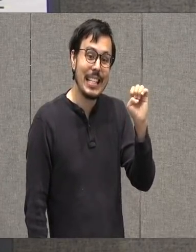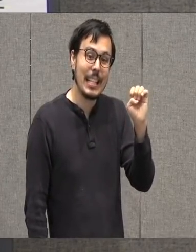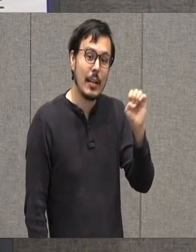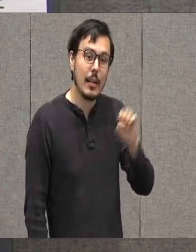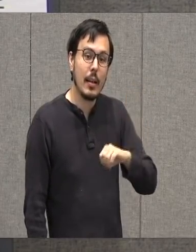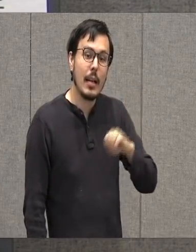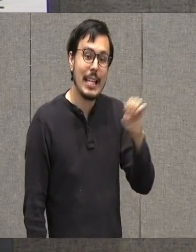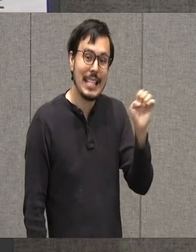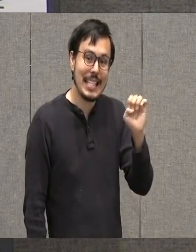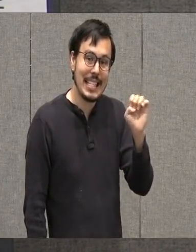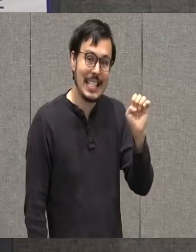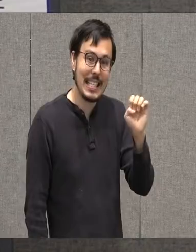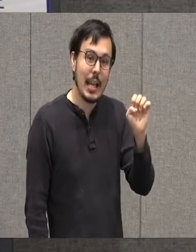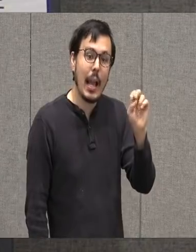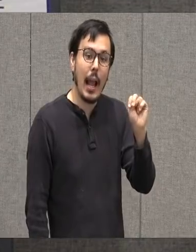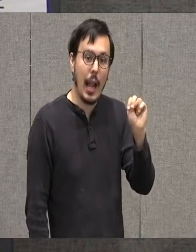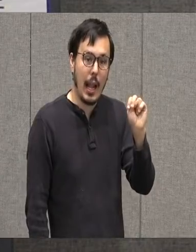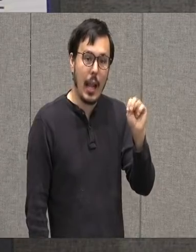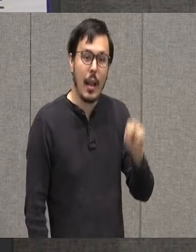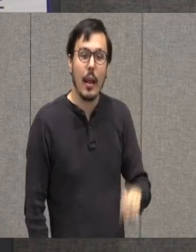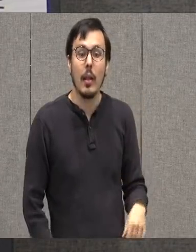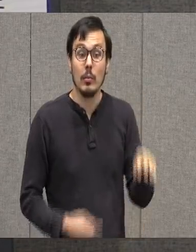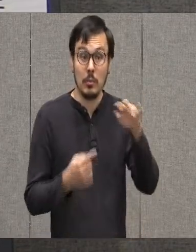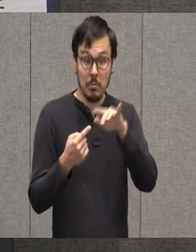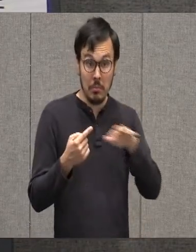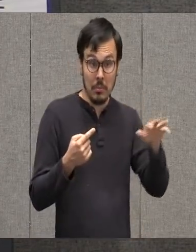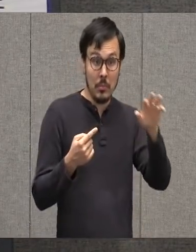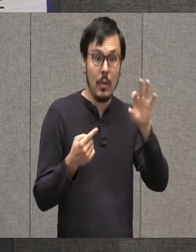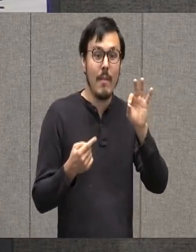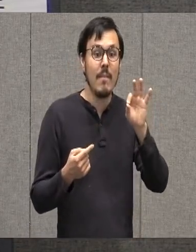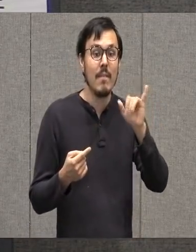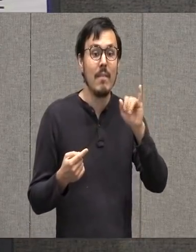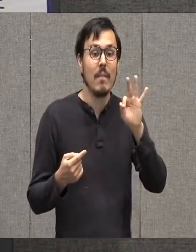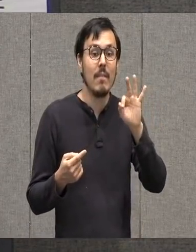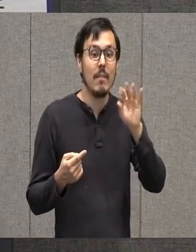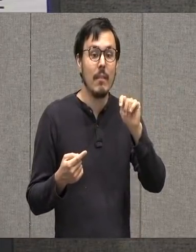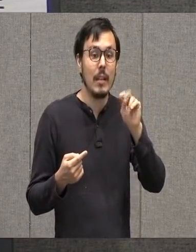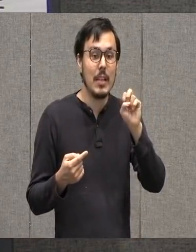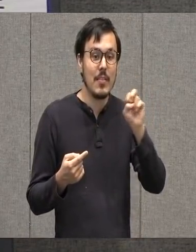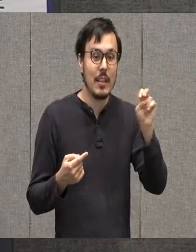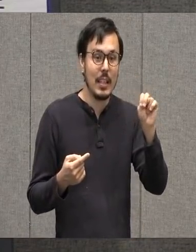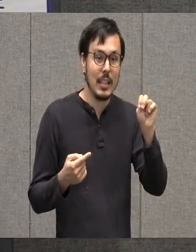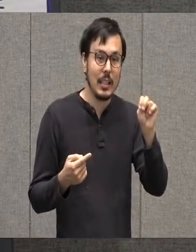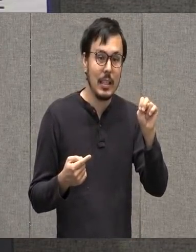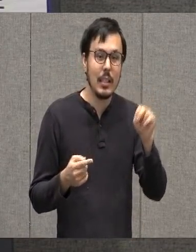N. Fif-teen. You write it almost like it sounds,